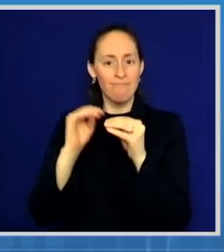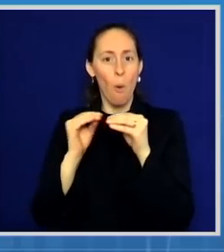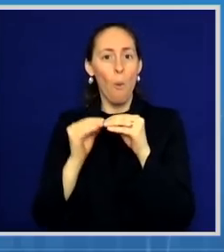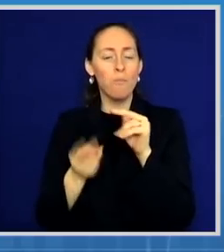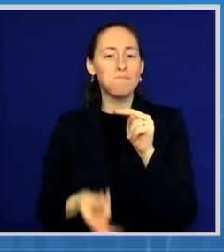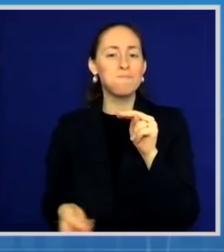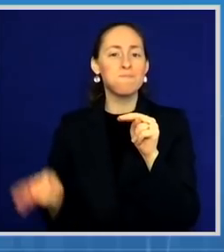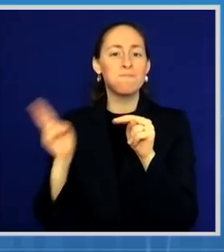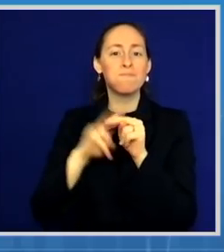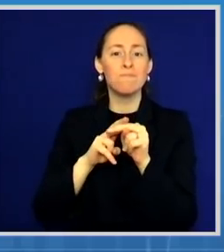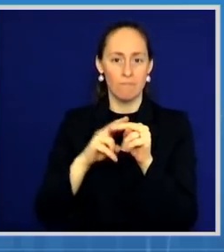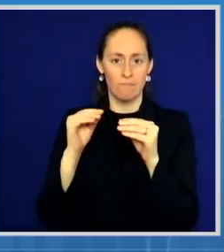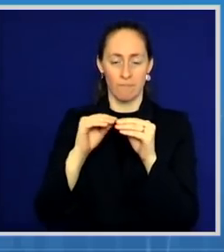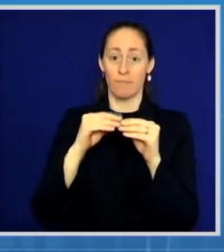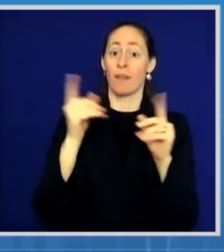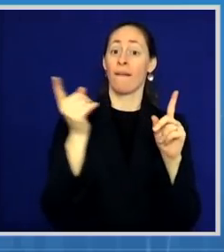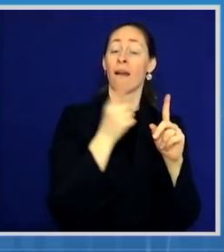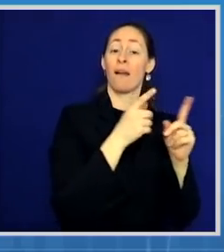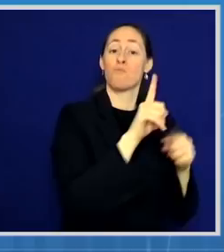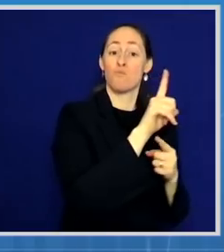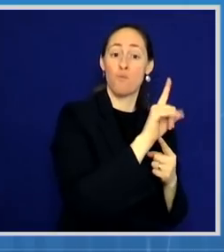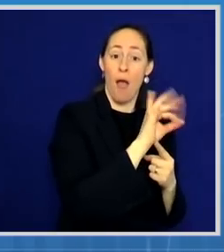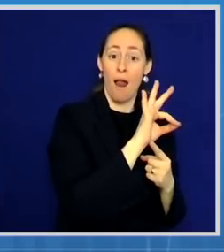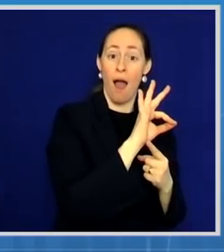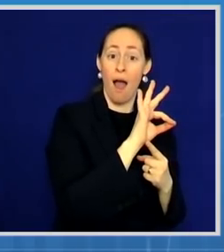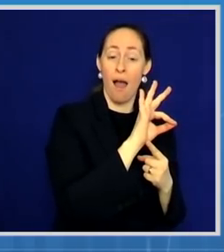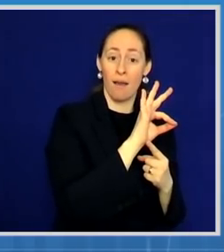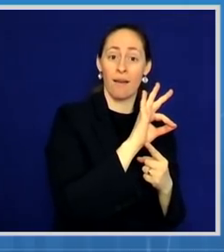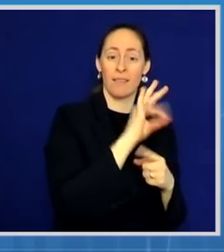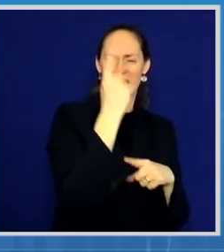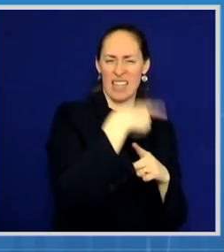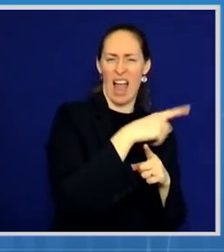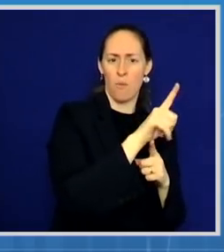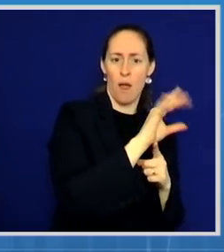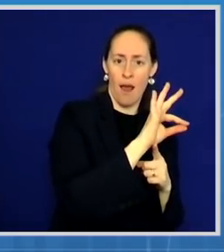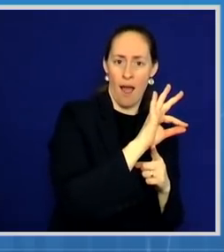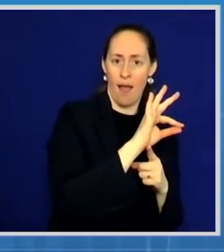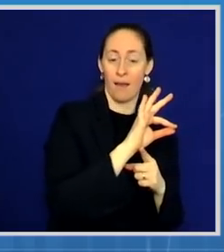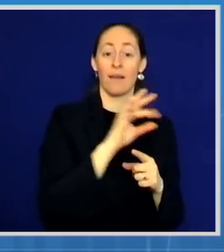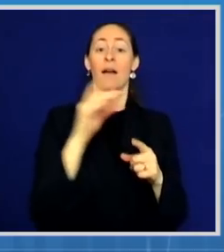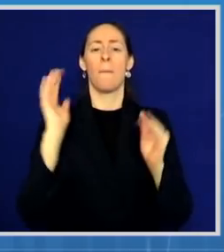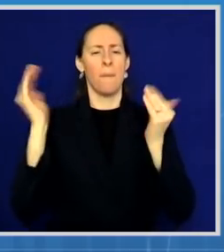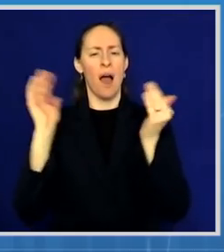which is after the second dose, yet again, another important difference. Next slide.